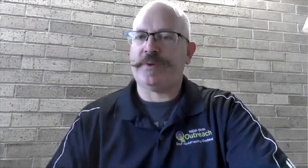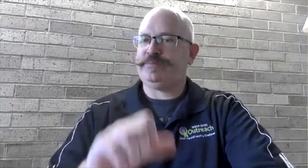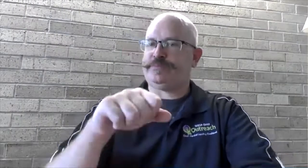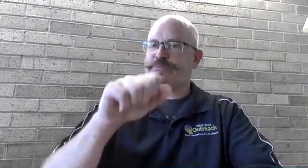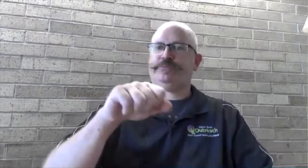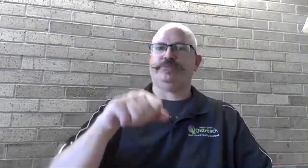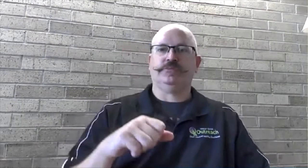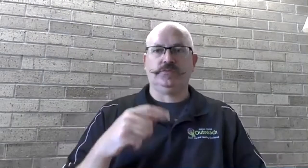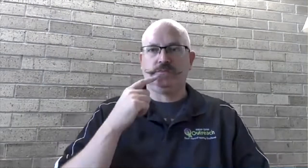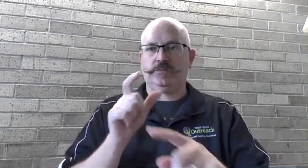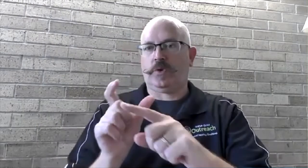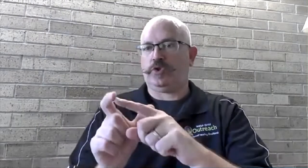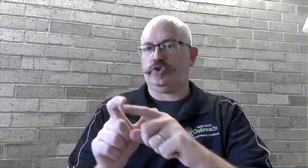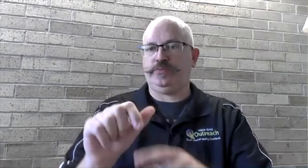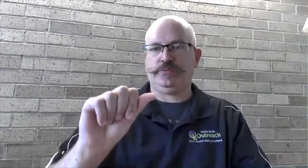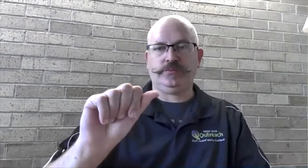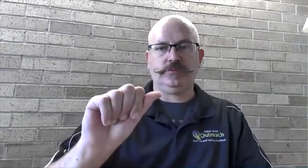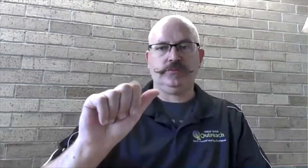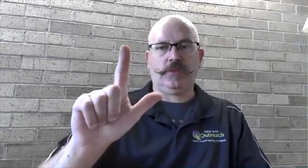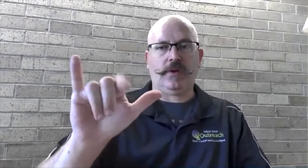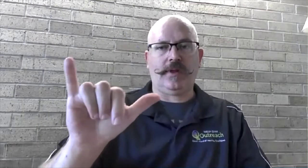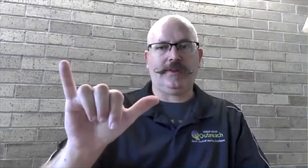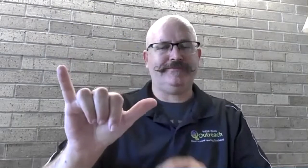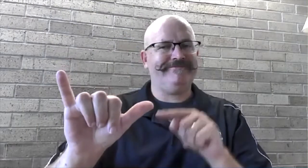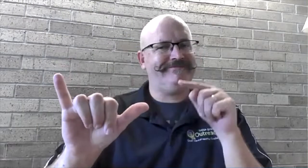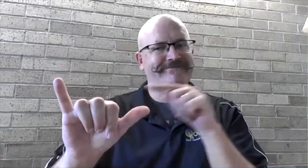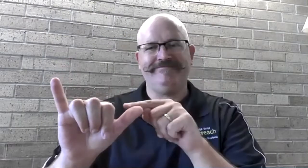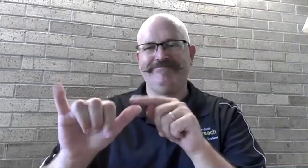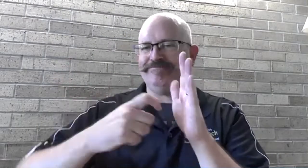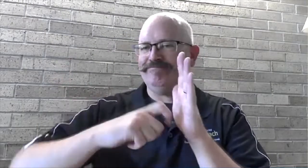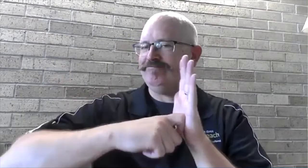with eyes helping us along, helps us to gather that information.